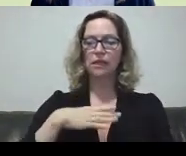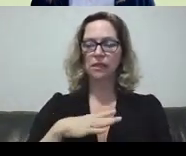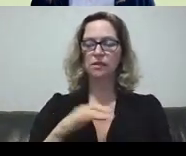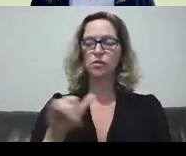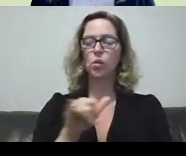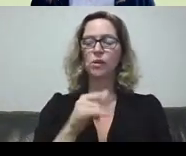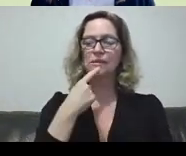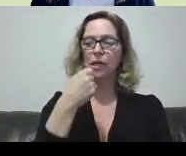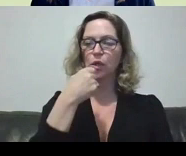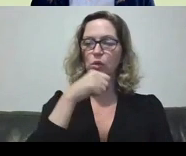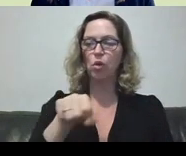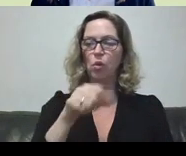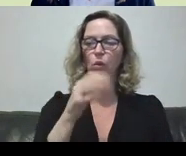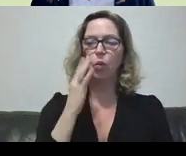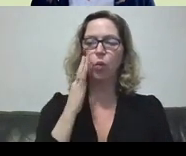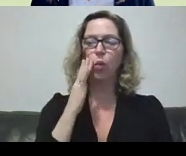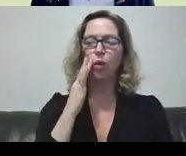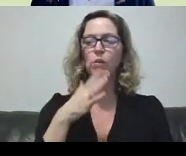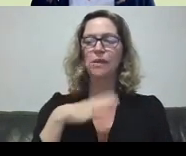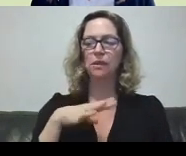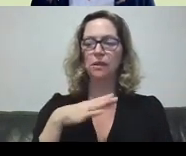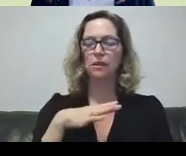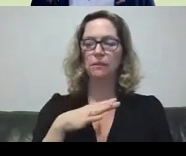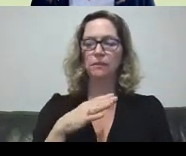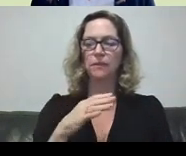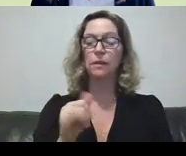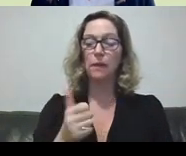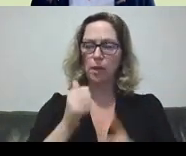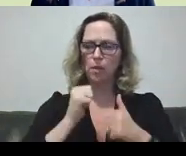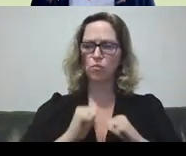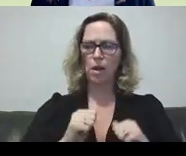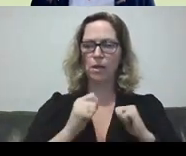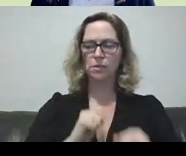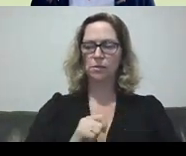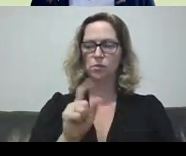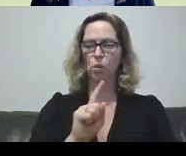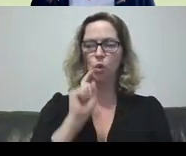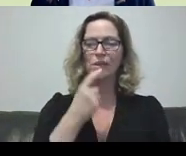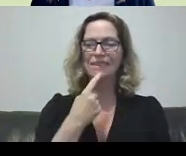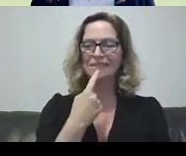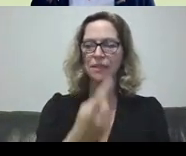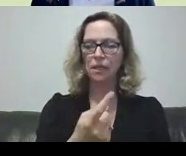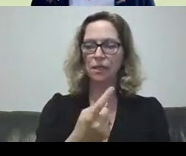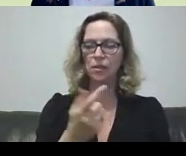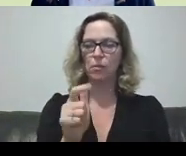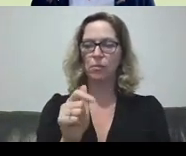you have to maybe rehearse what you want to say writing them down and